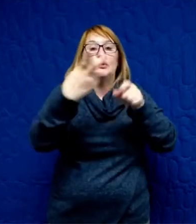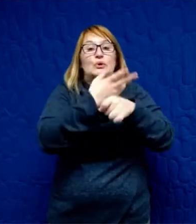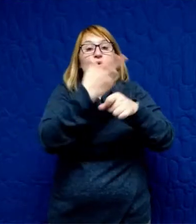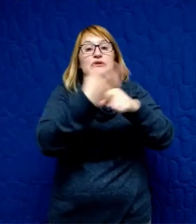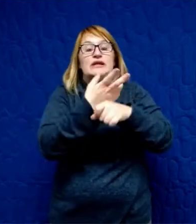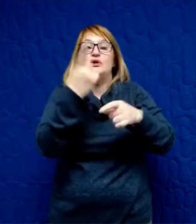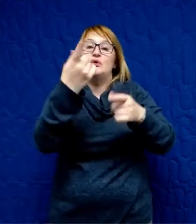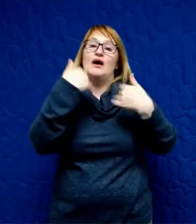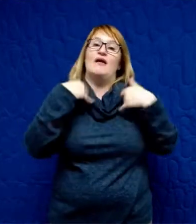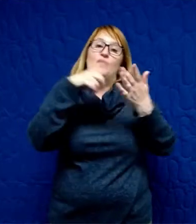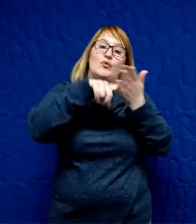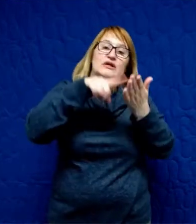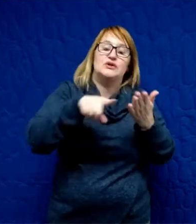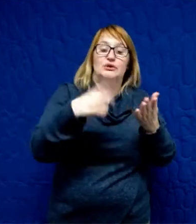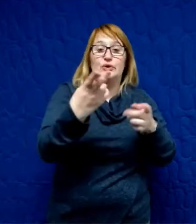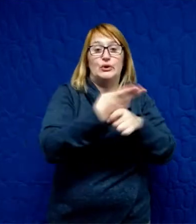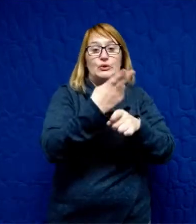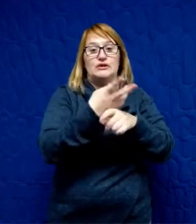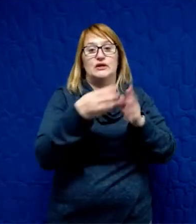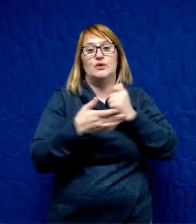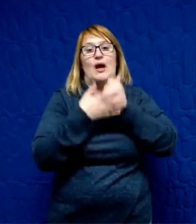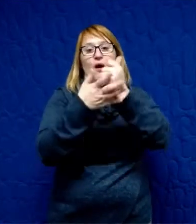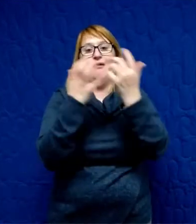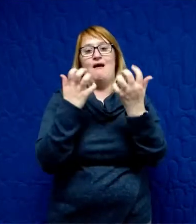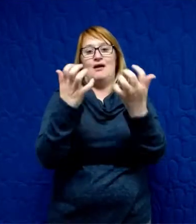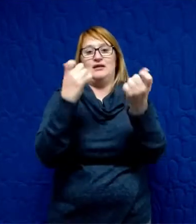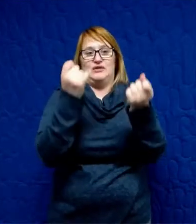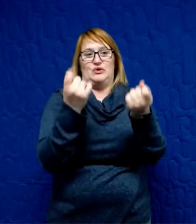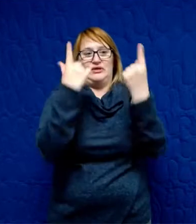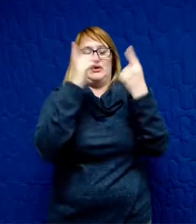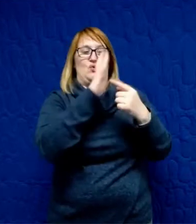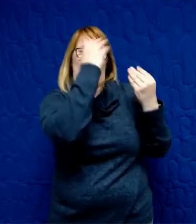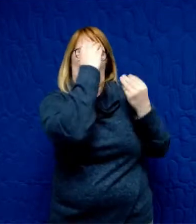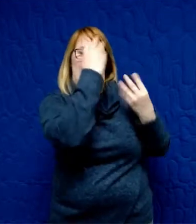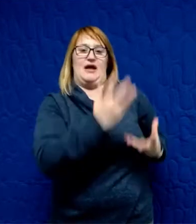research like he said is the most relevant to you? Or how are you most